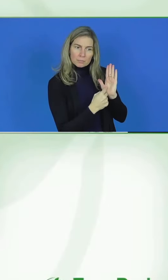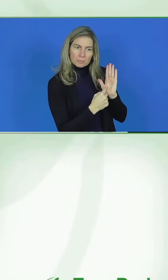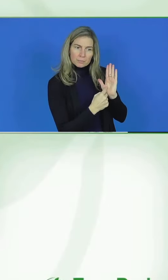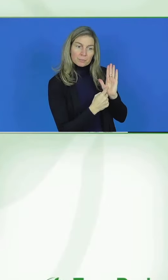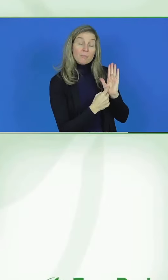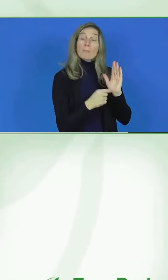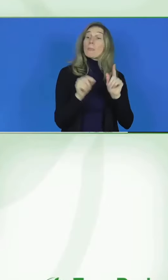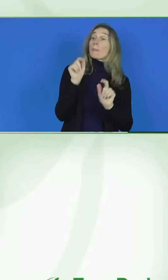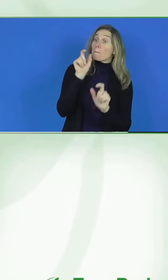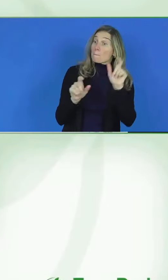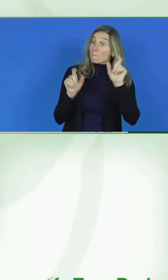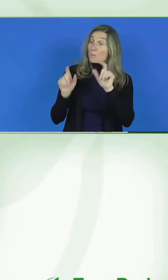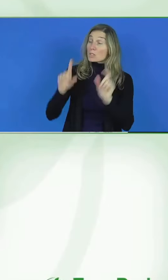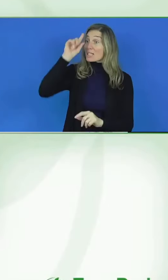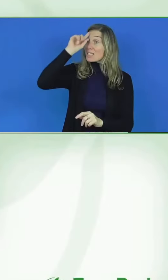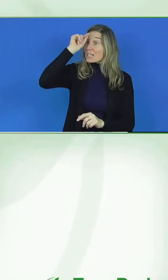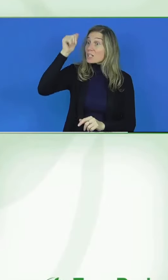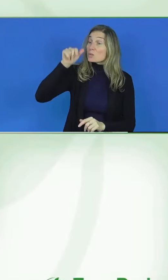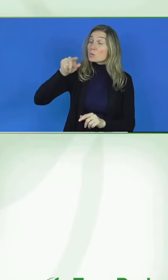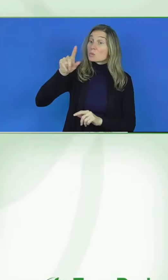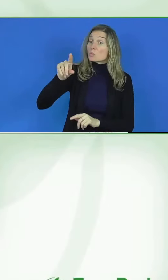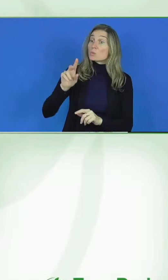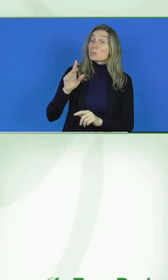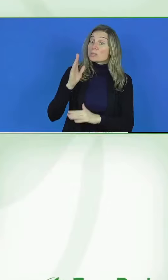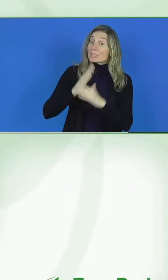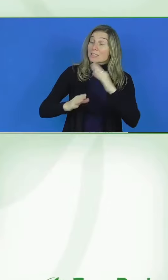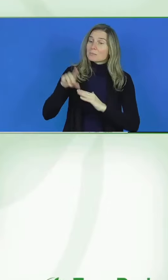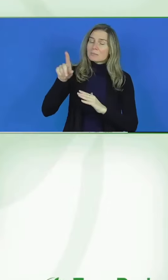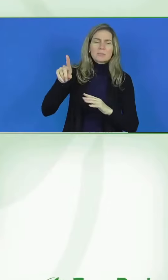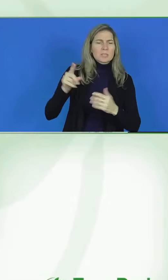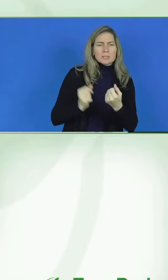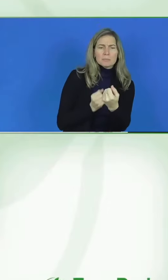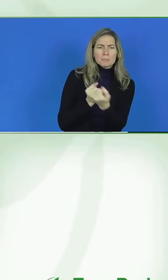So there is a person centred planning team or board of directors